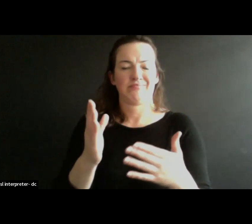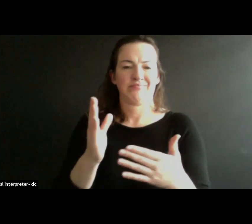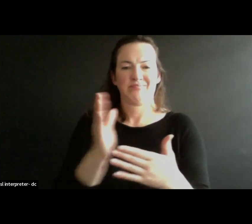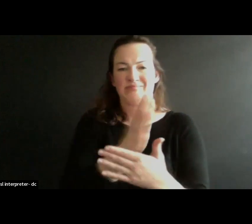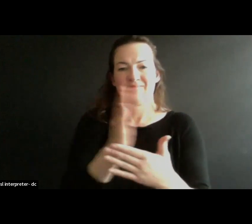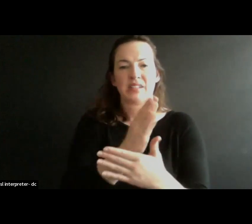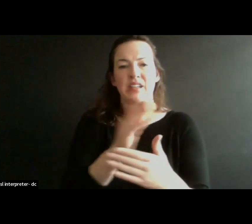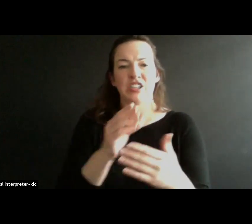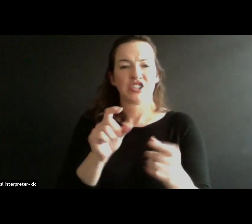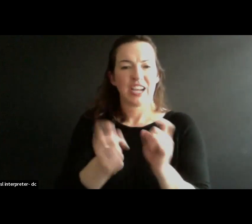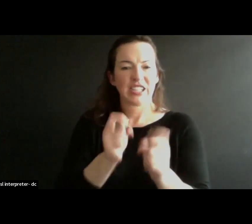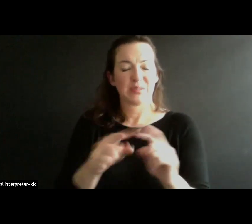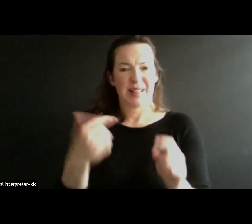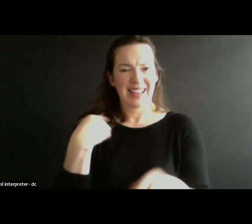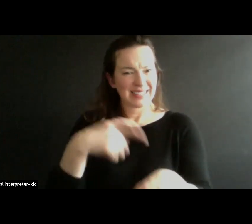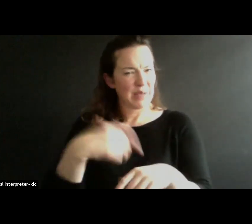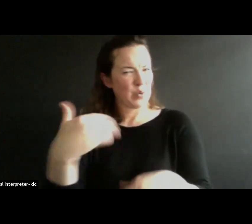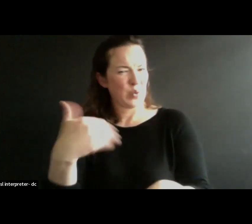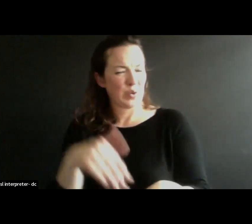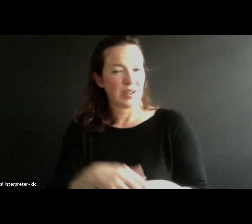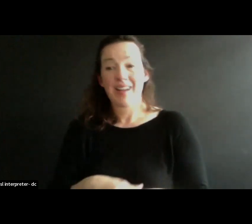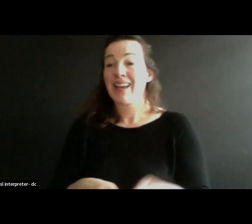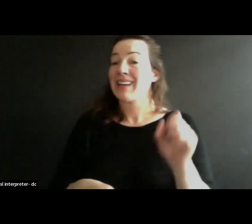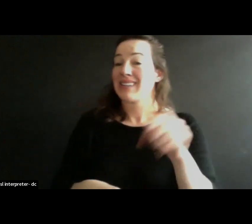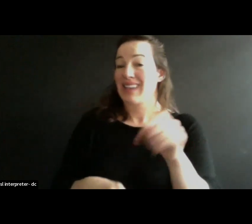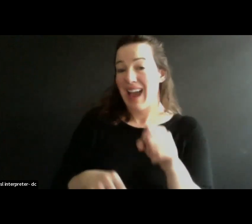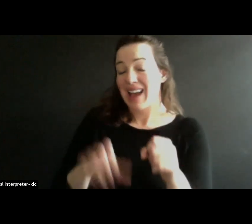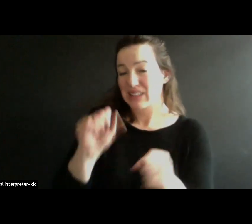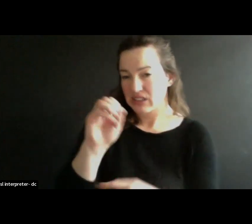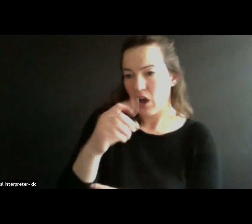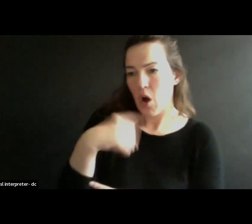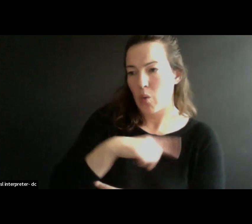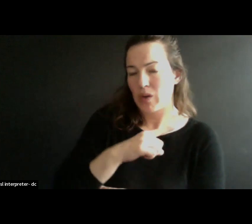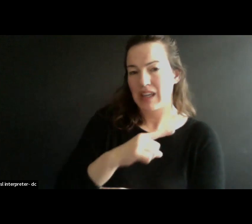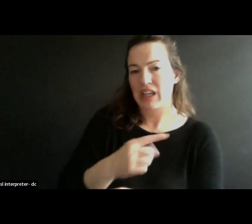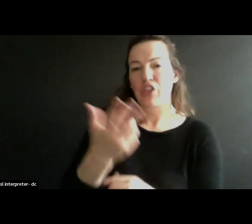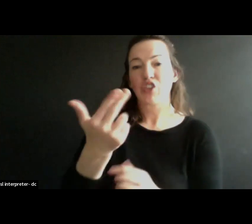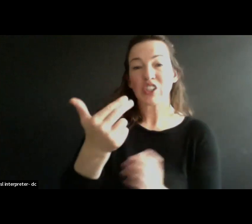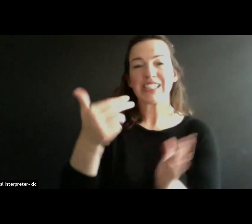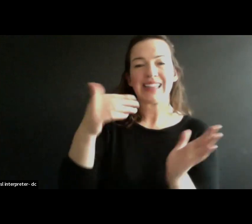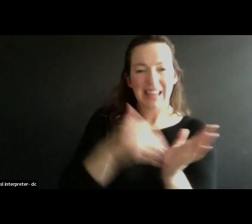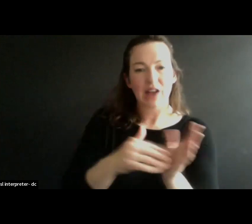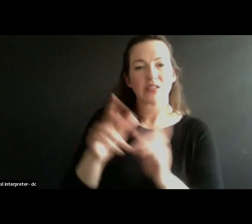we talked it was pretty amazing. Yeah, so you know, we've had over 15,000 participants